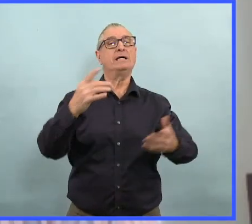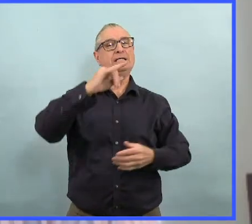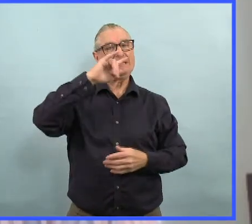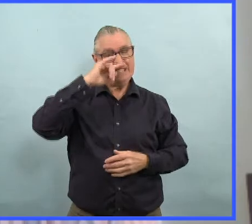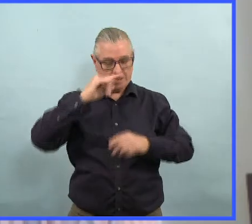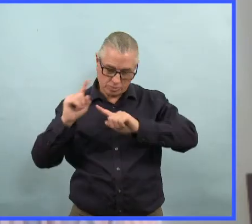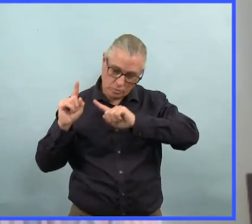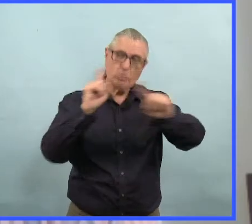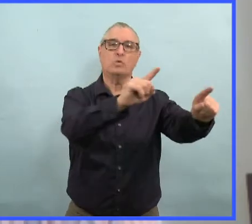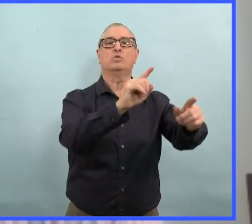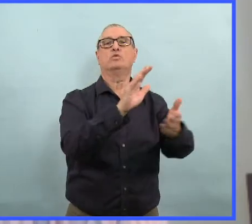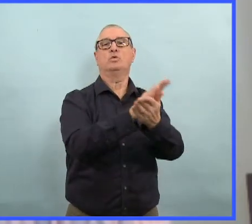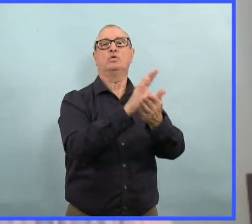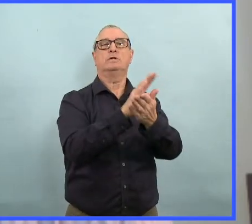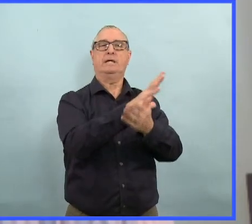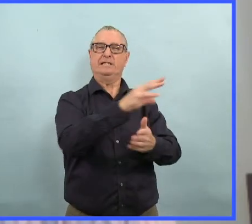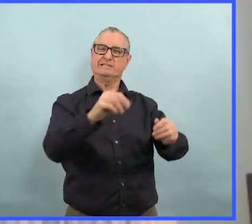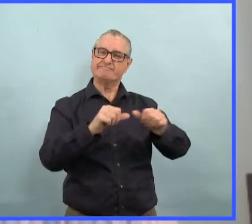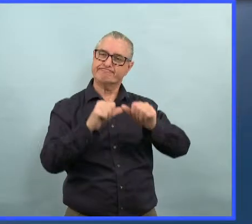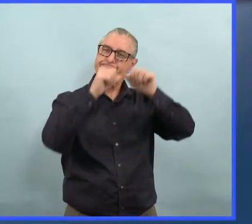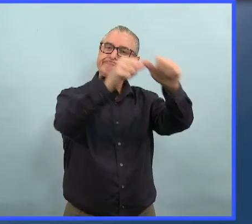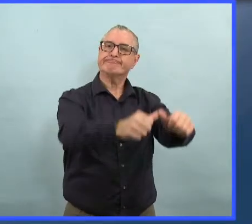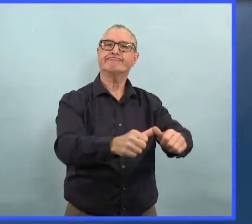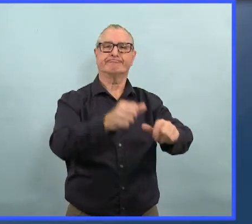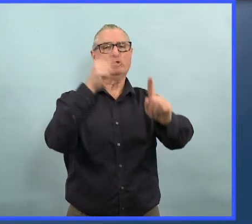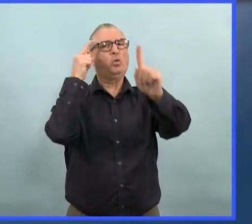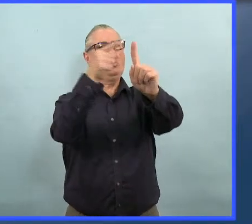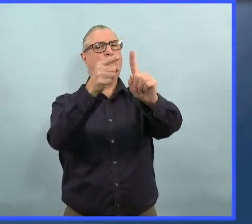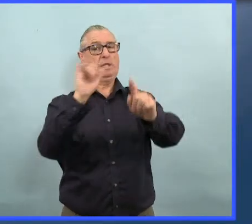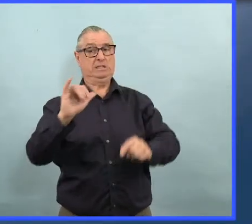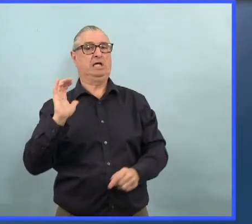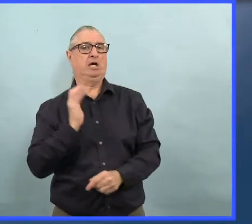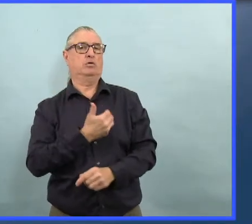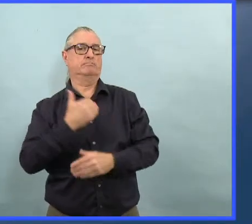for as long as we can